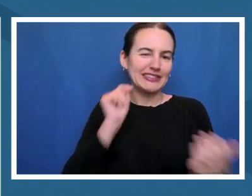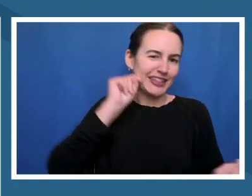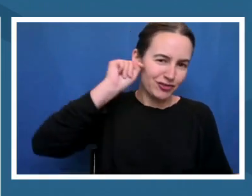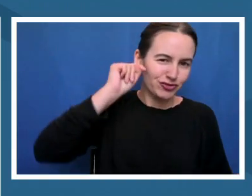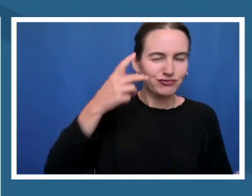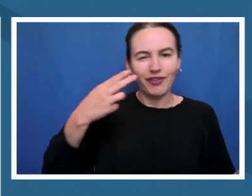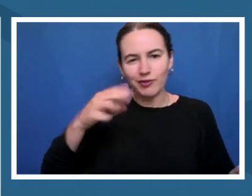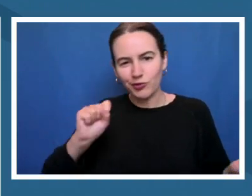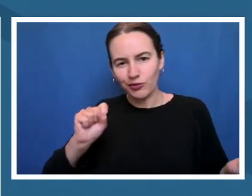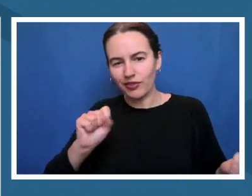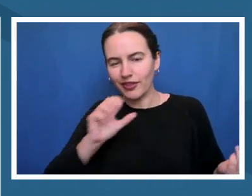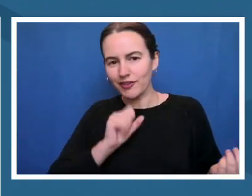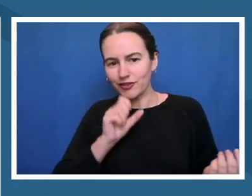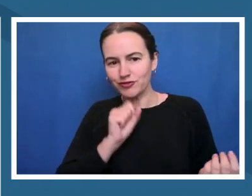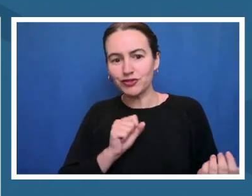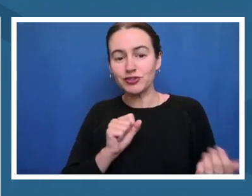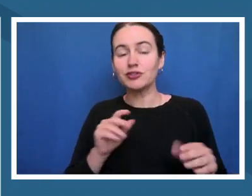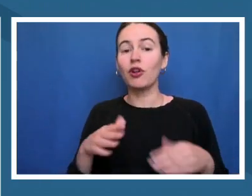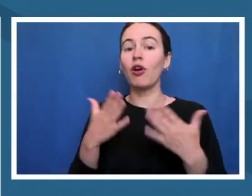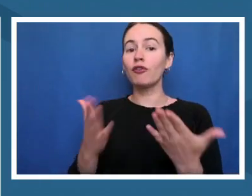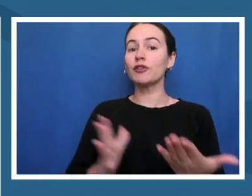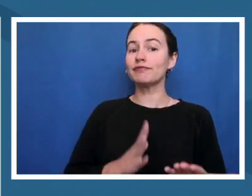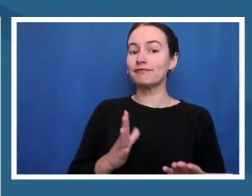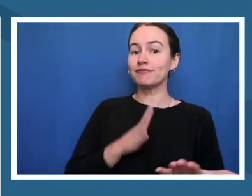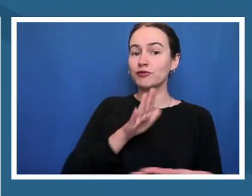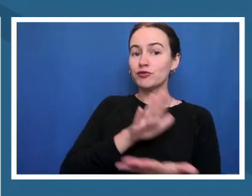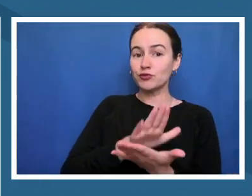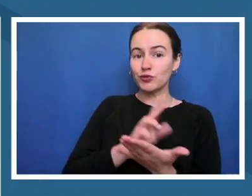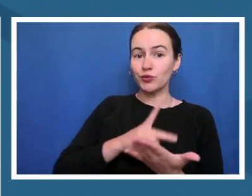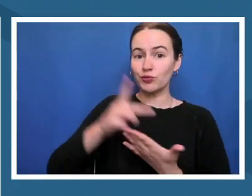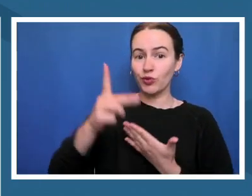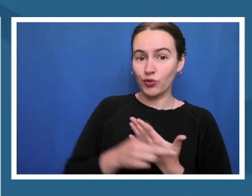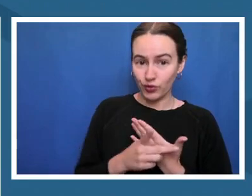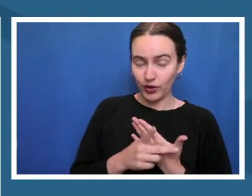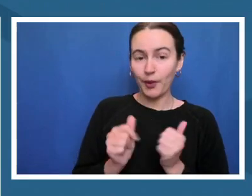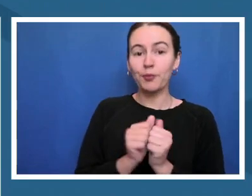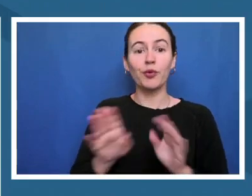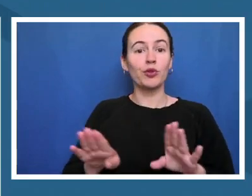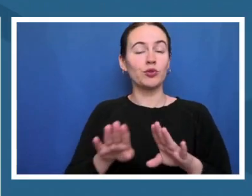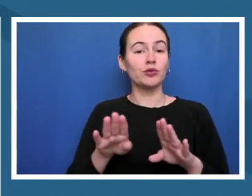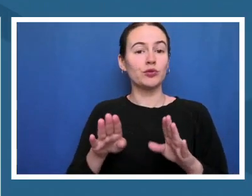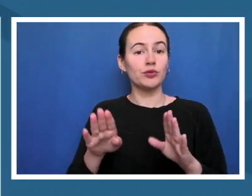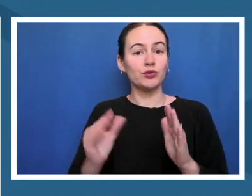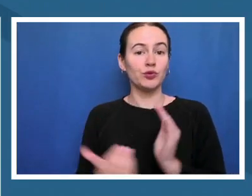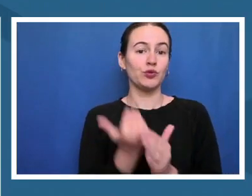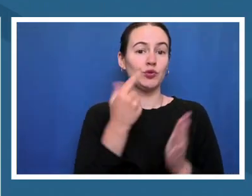official school program at the museum when the new exhibit opens we are